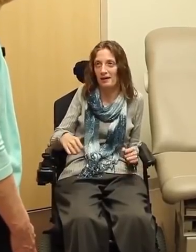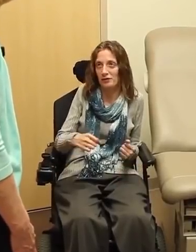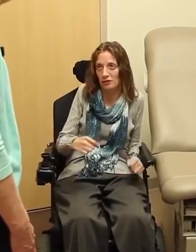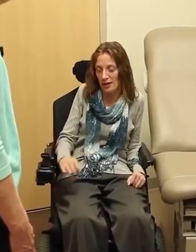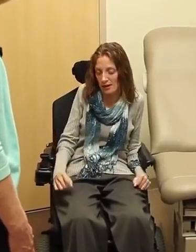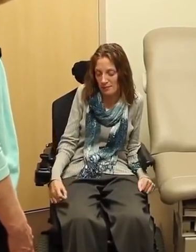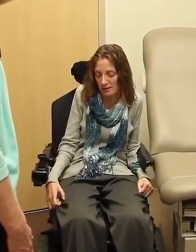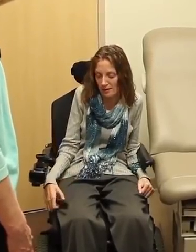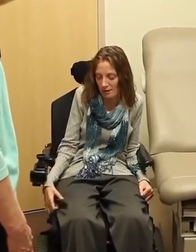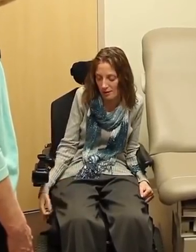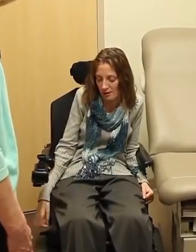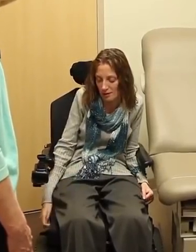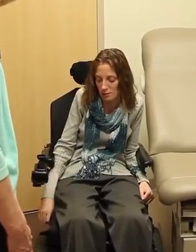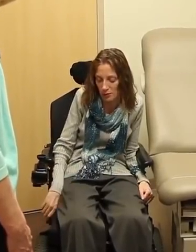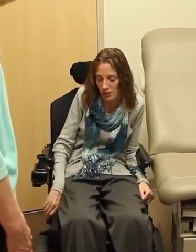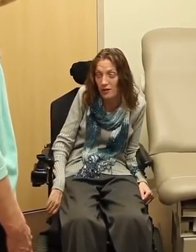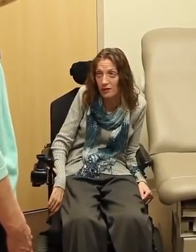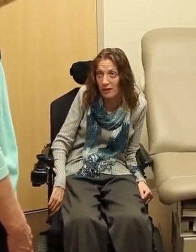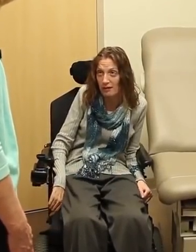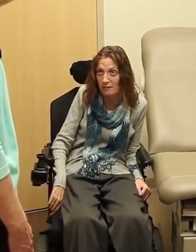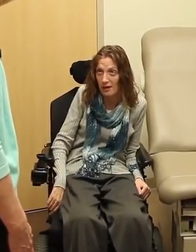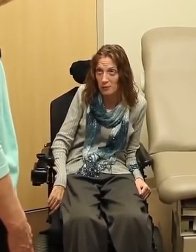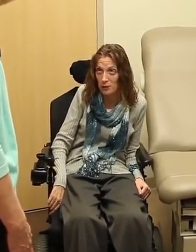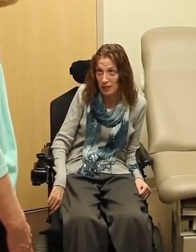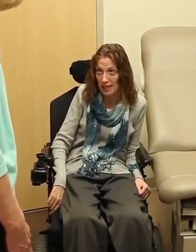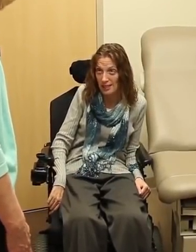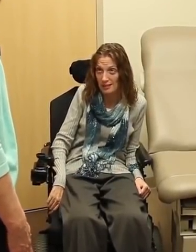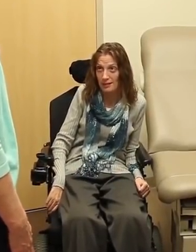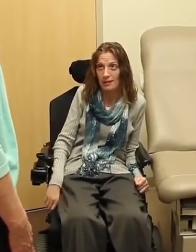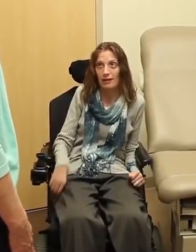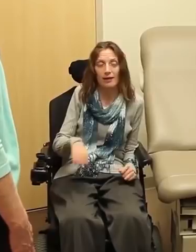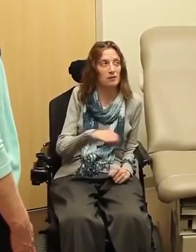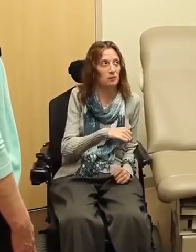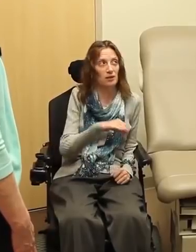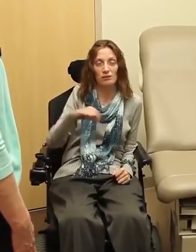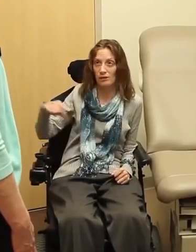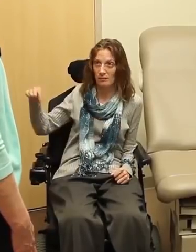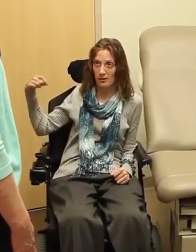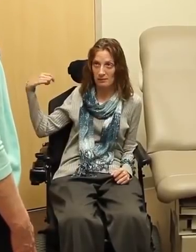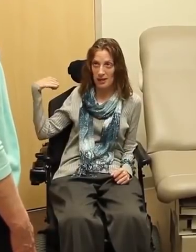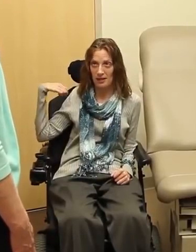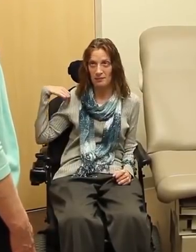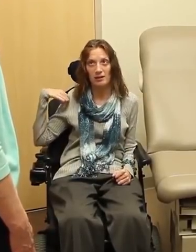I'll have you grab support underneath my upper legs and Peter will come around behind me